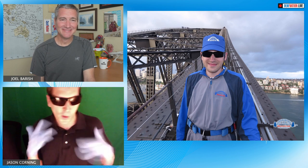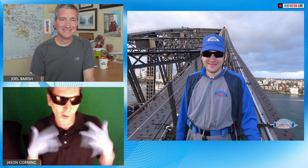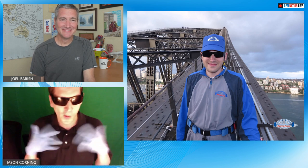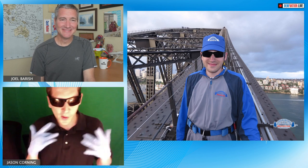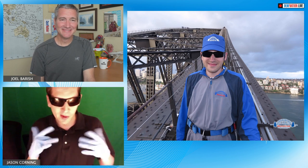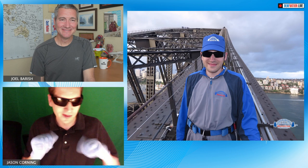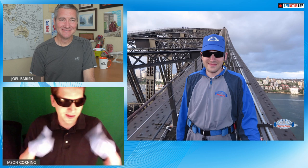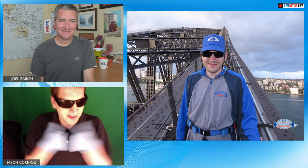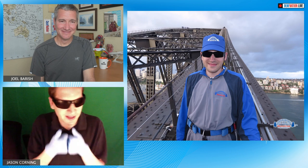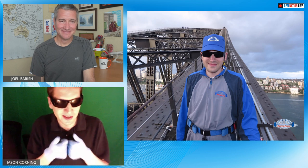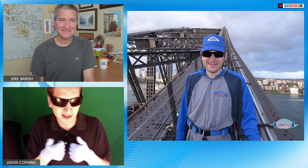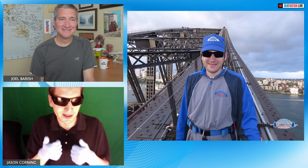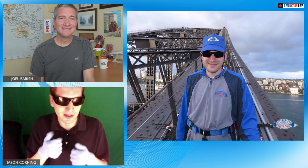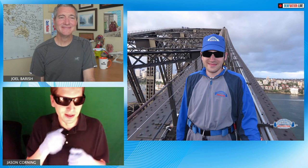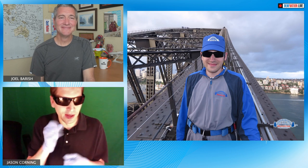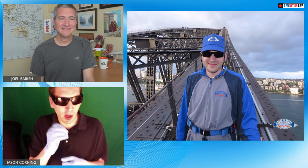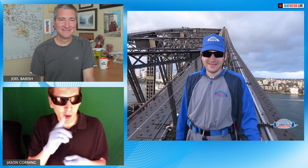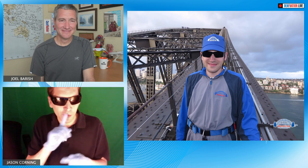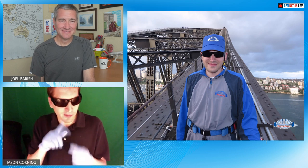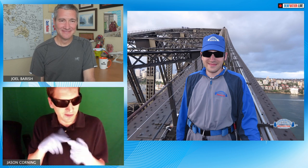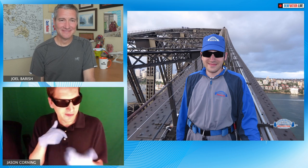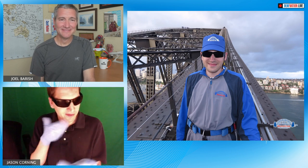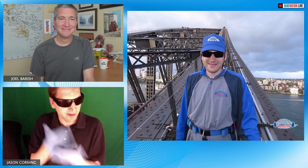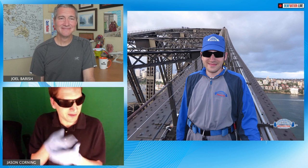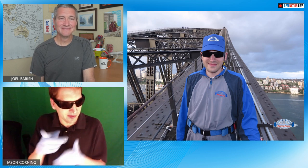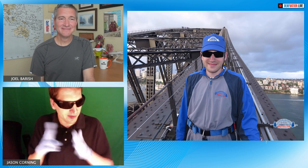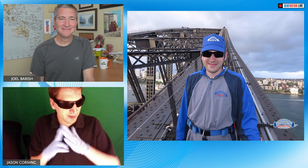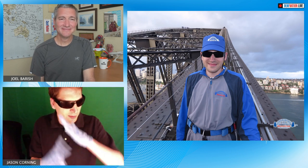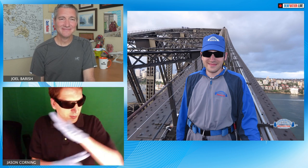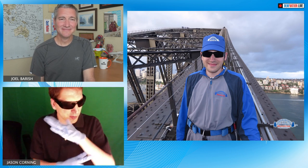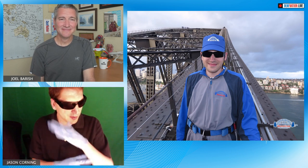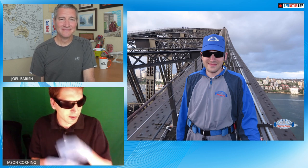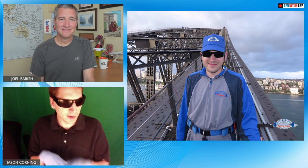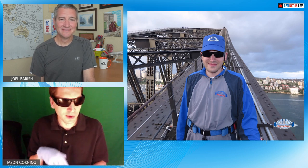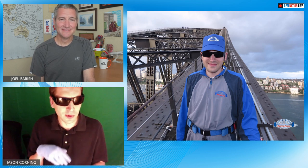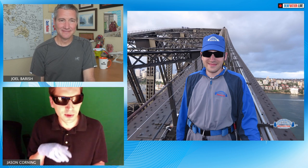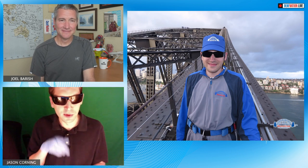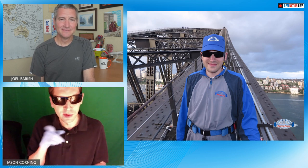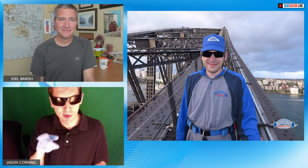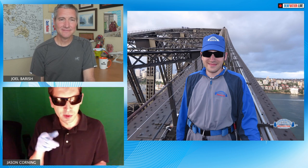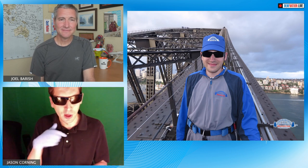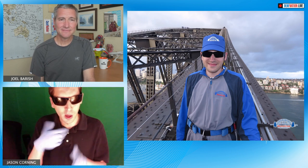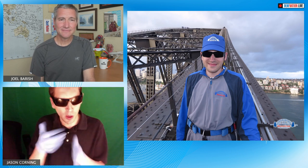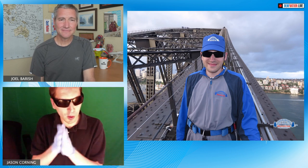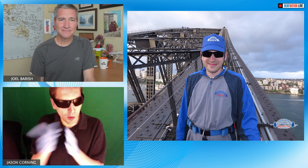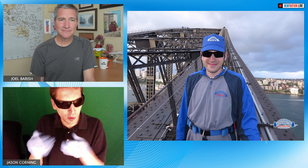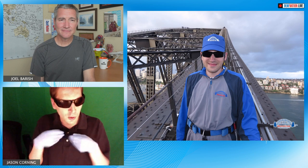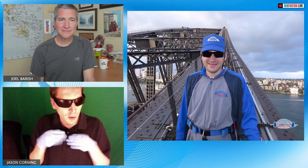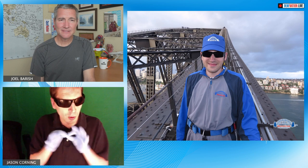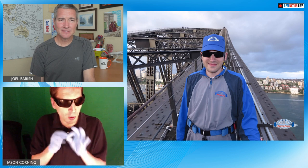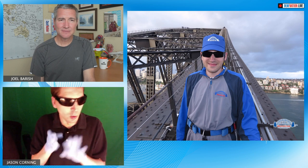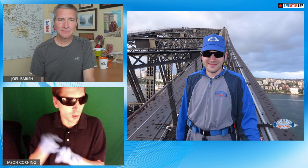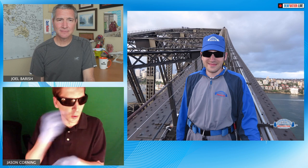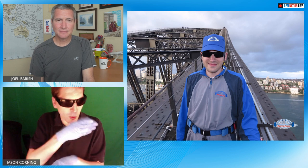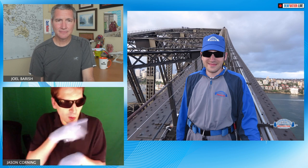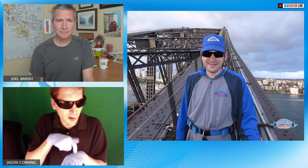When i got to the bridge, I requested for an interpreter in advance